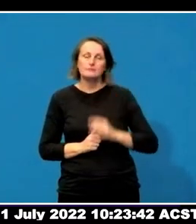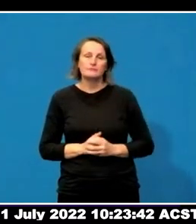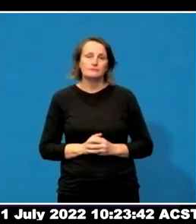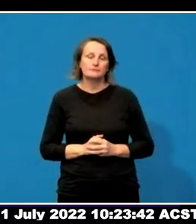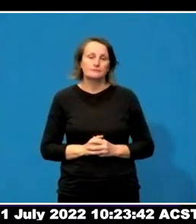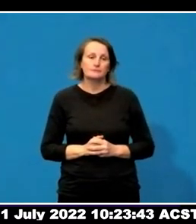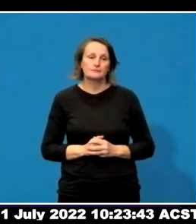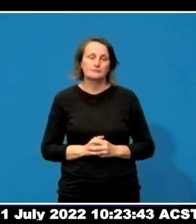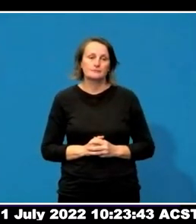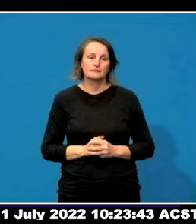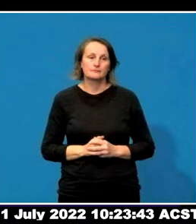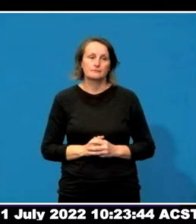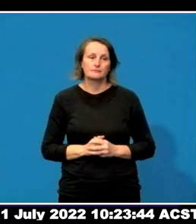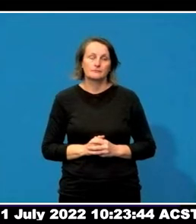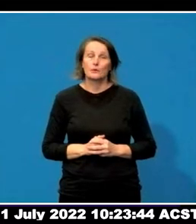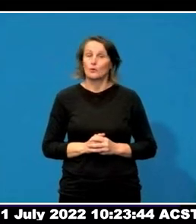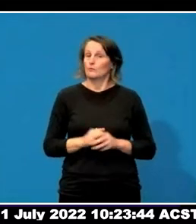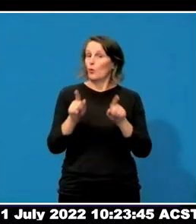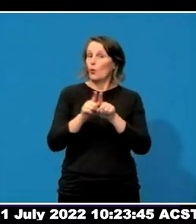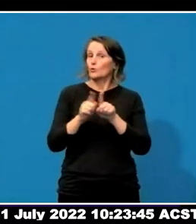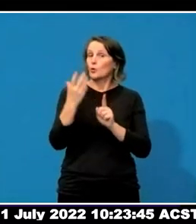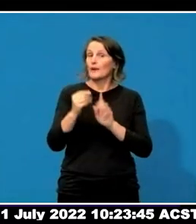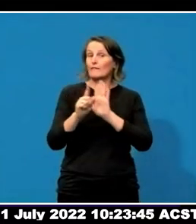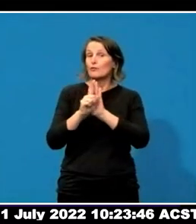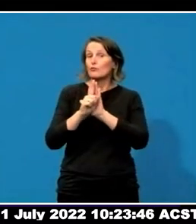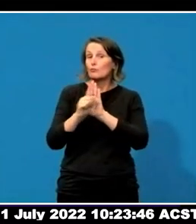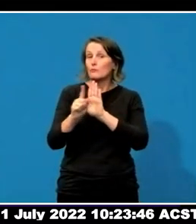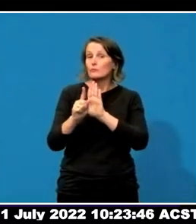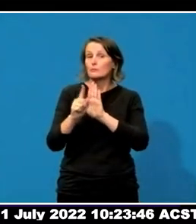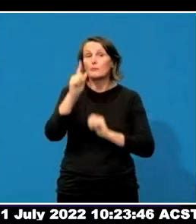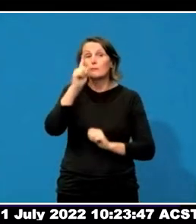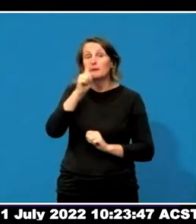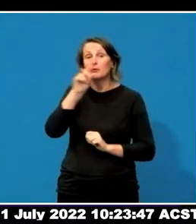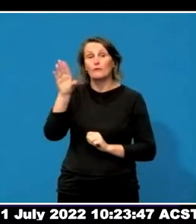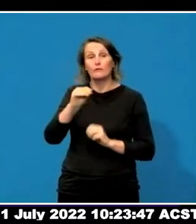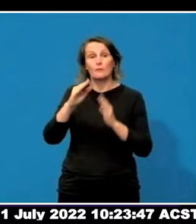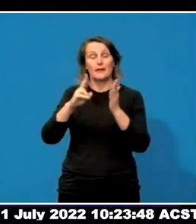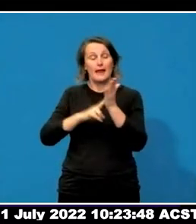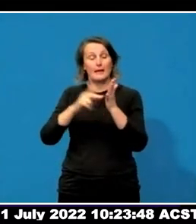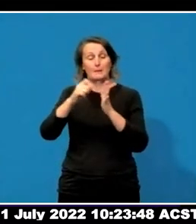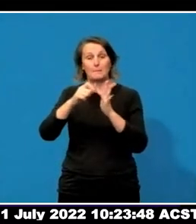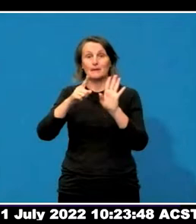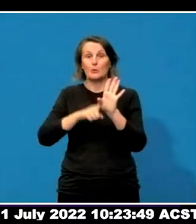This last group includes representatives from the NPY Lands and, in particular, the